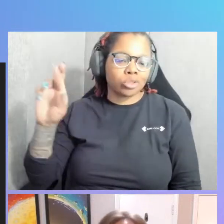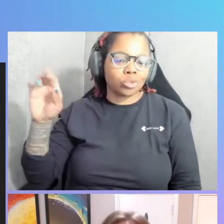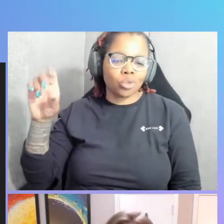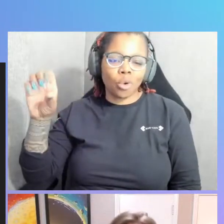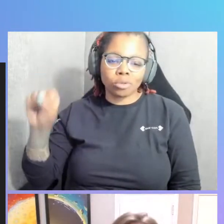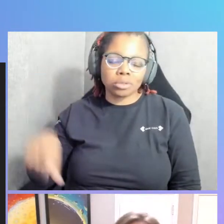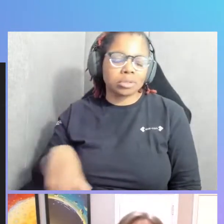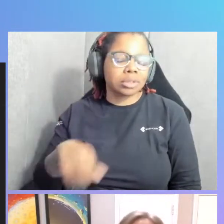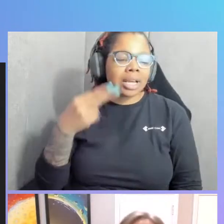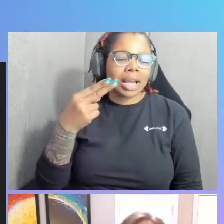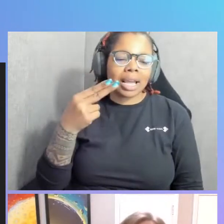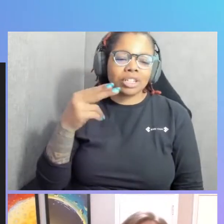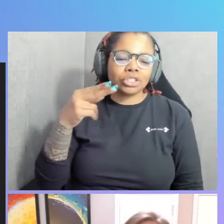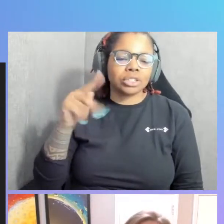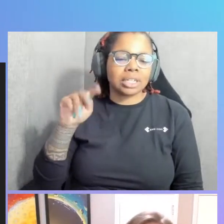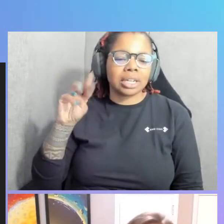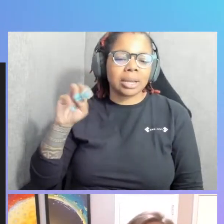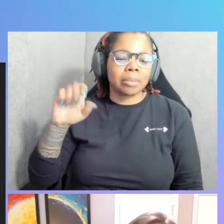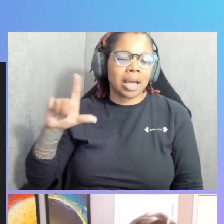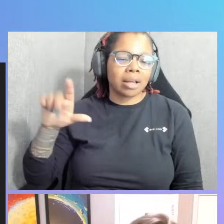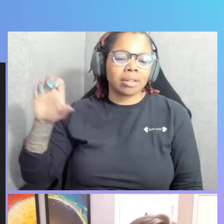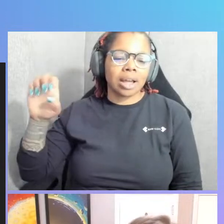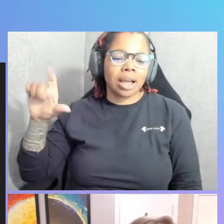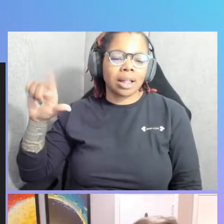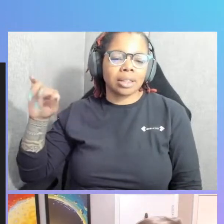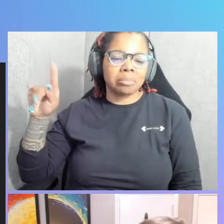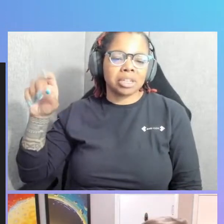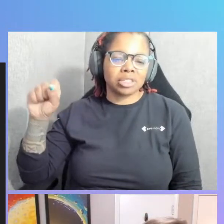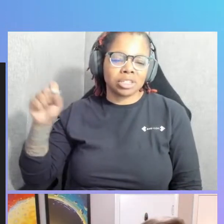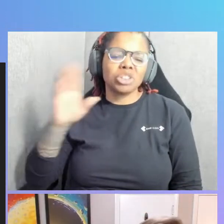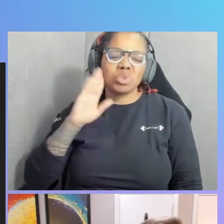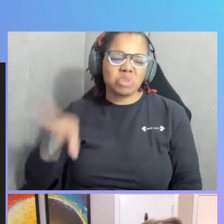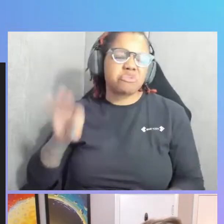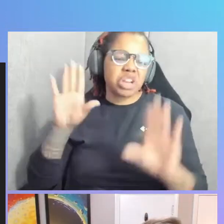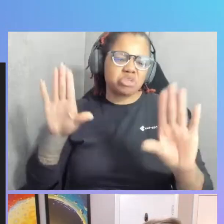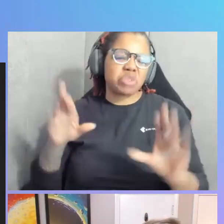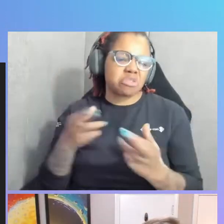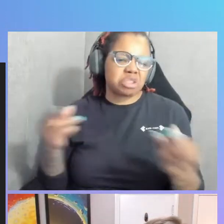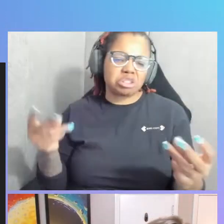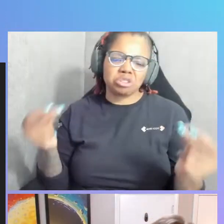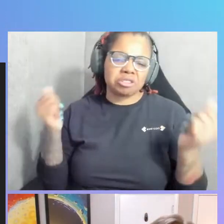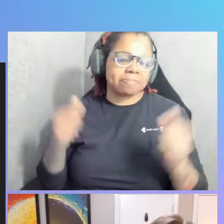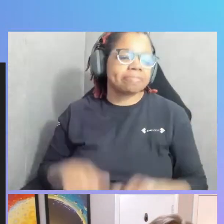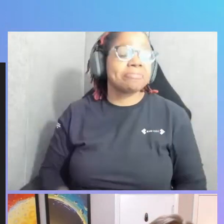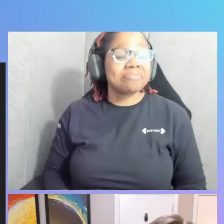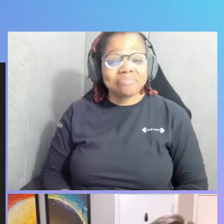going to find a ton of great resources really quickly. So